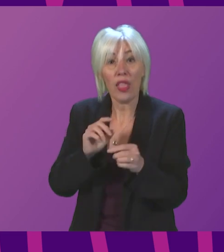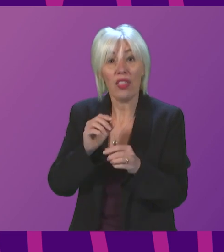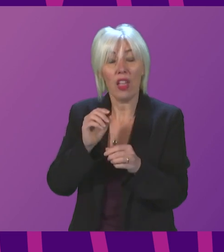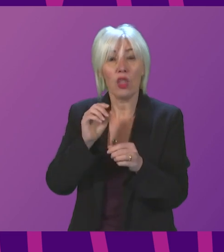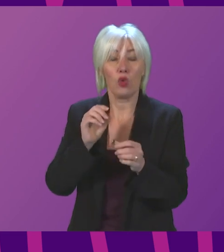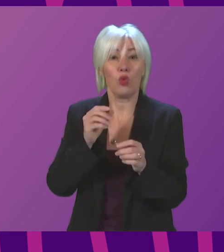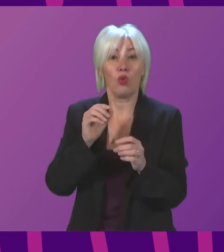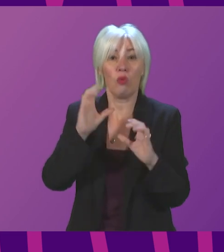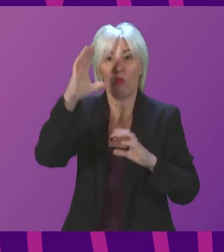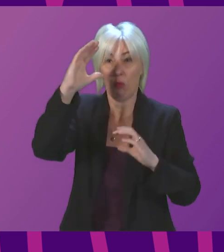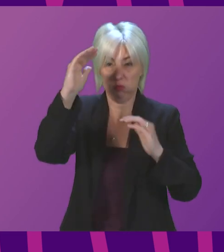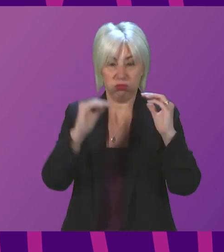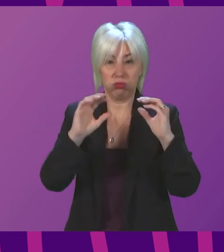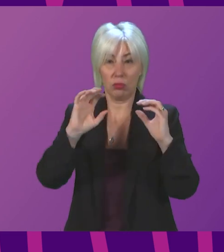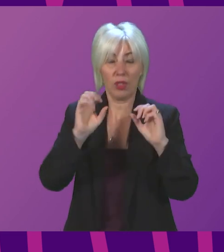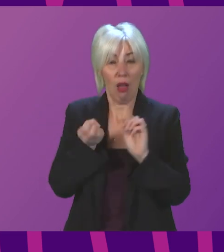example—that transition would be easier.